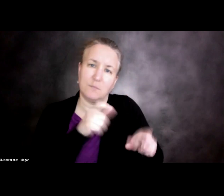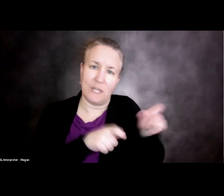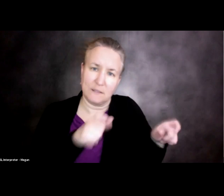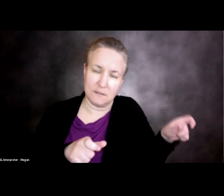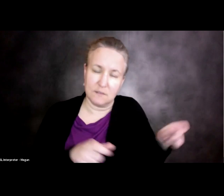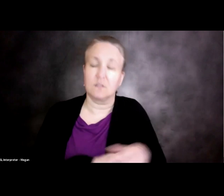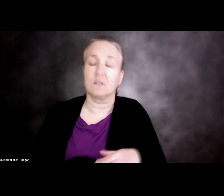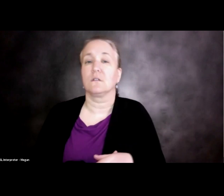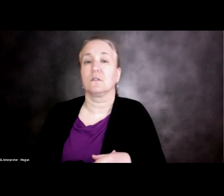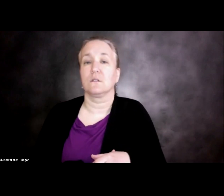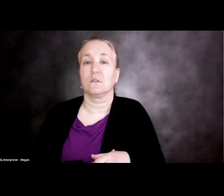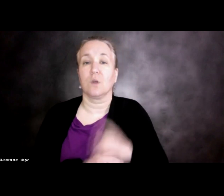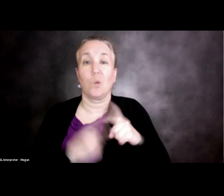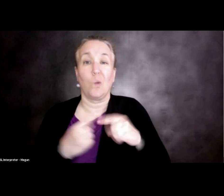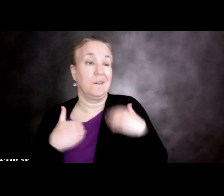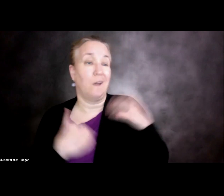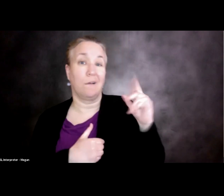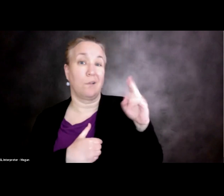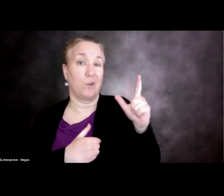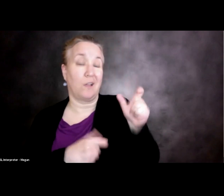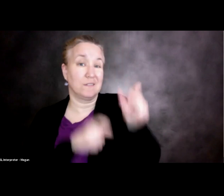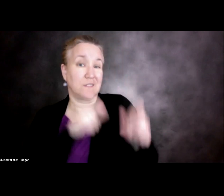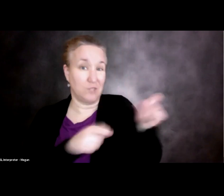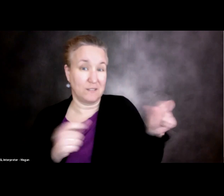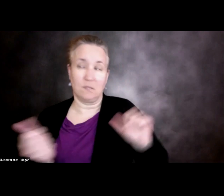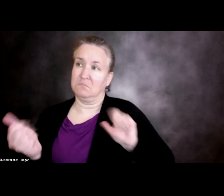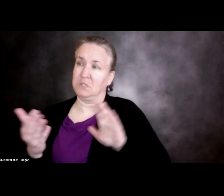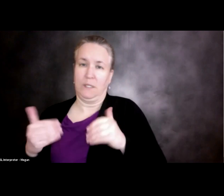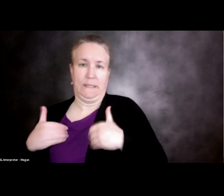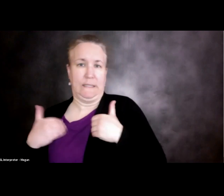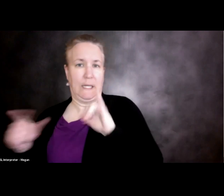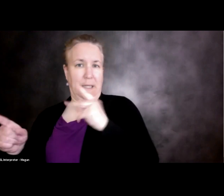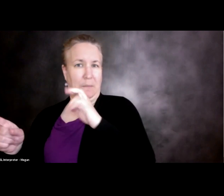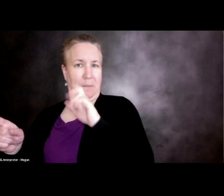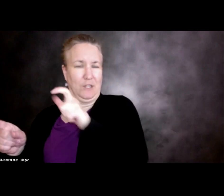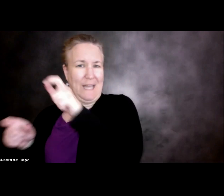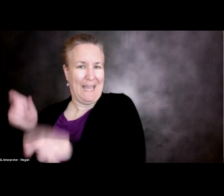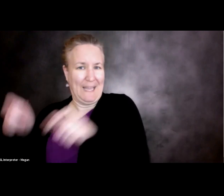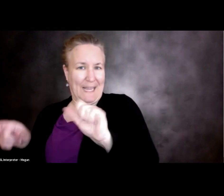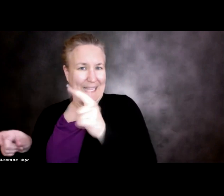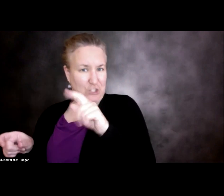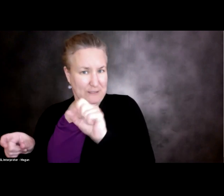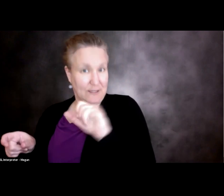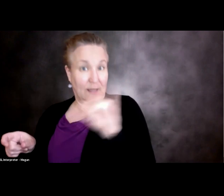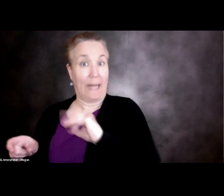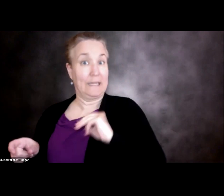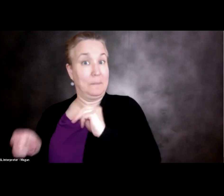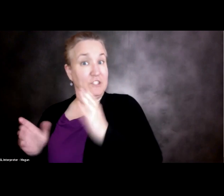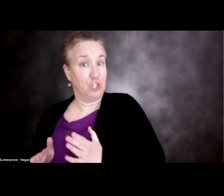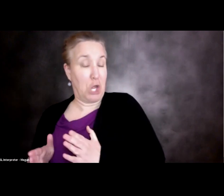When young colonial subjects encountered young imperial agents, such as the missionary might have been,